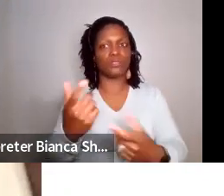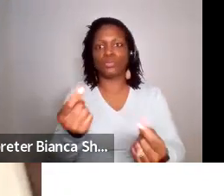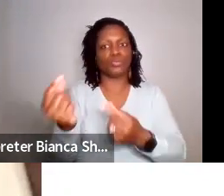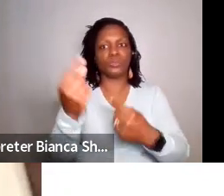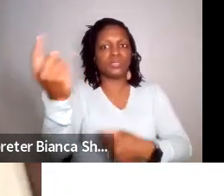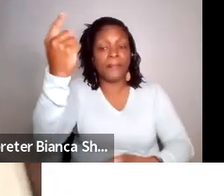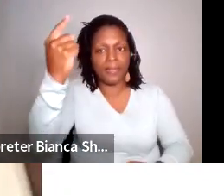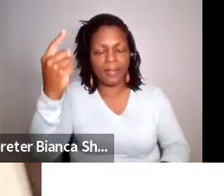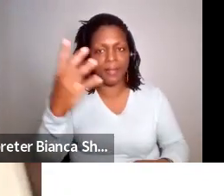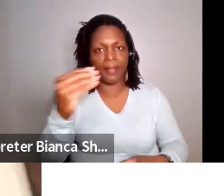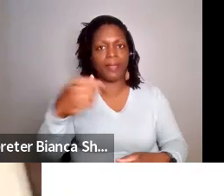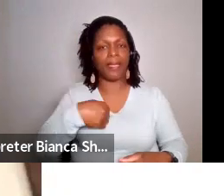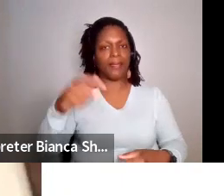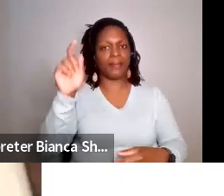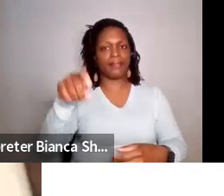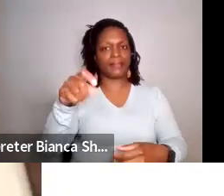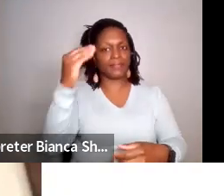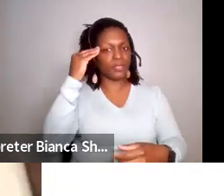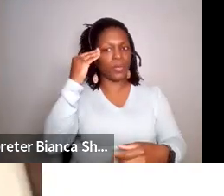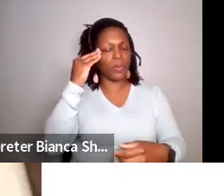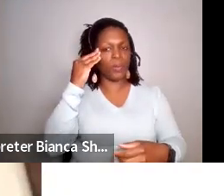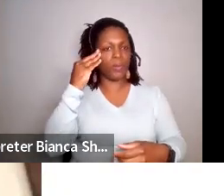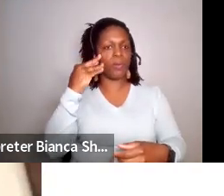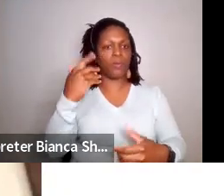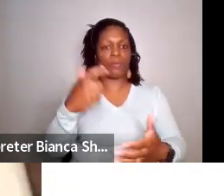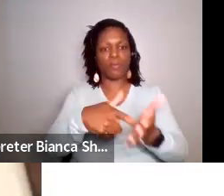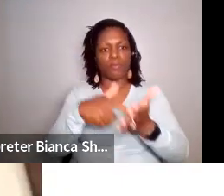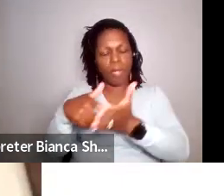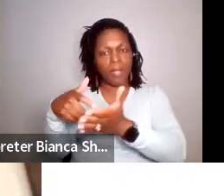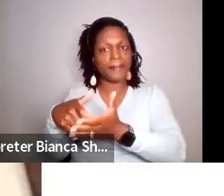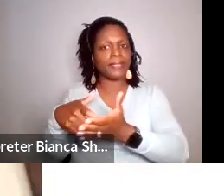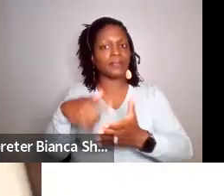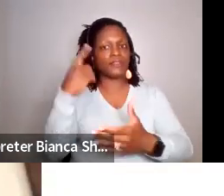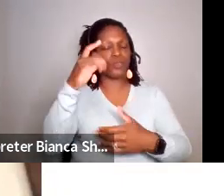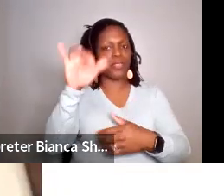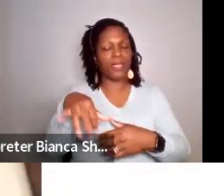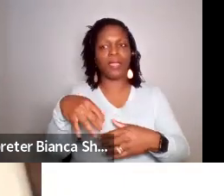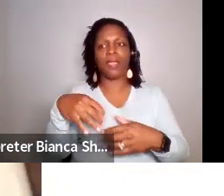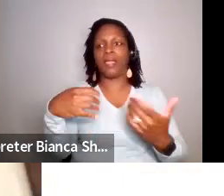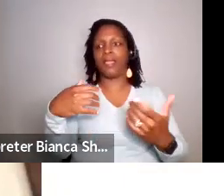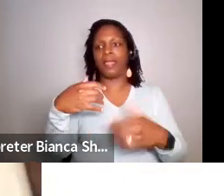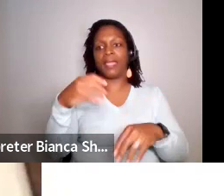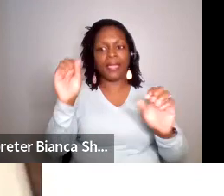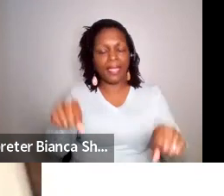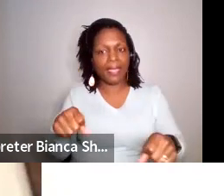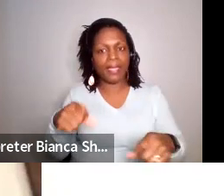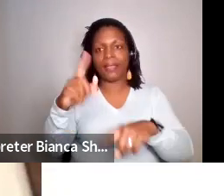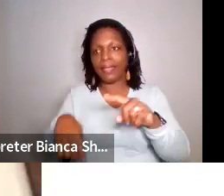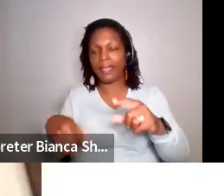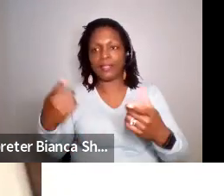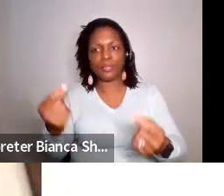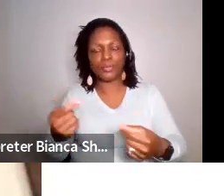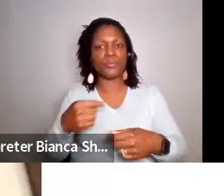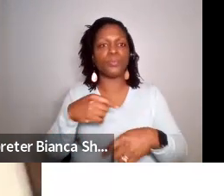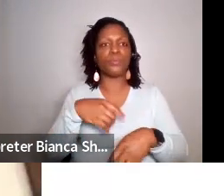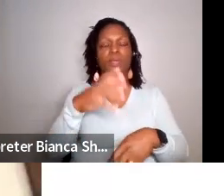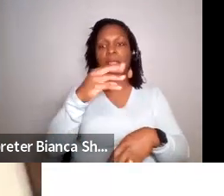And and I just needed to know what the requirements were what I could or could not do.